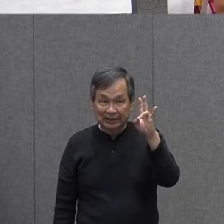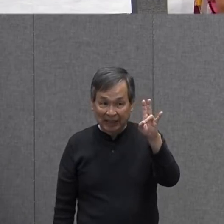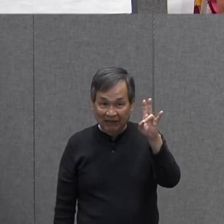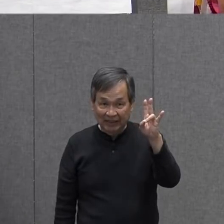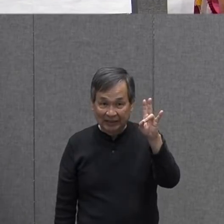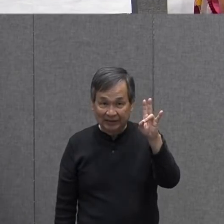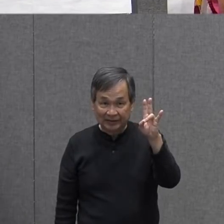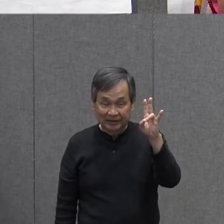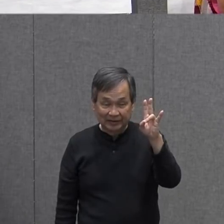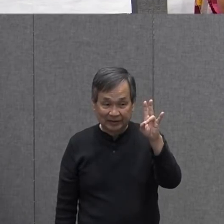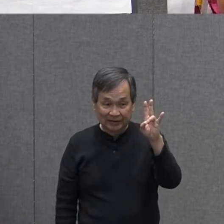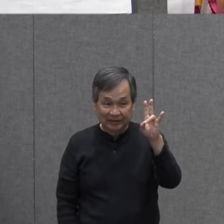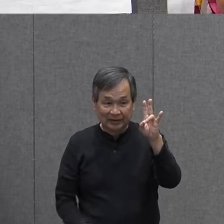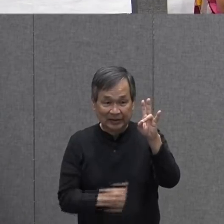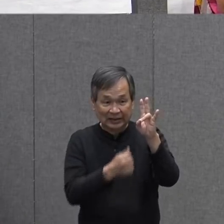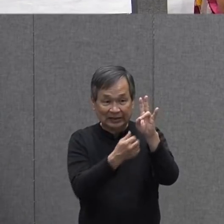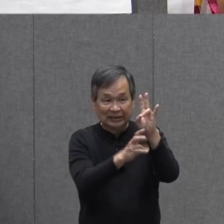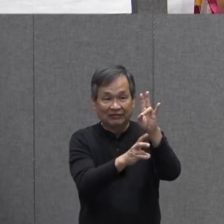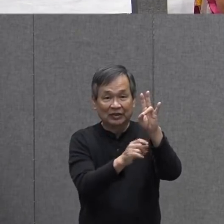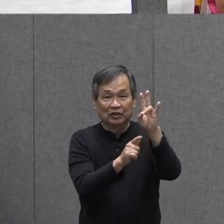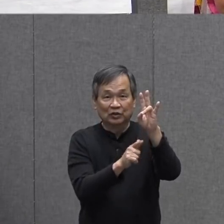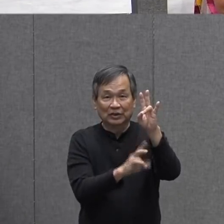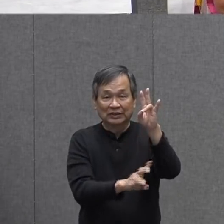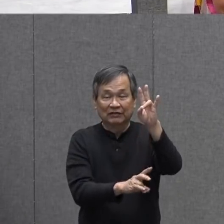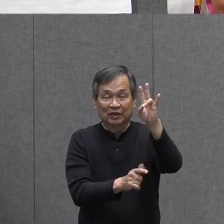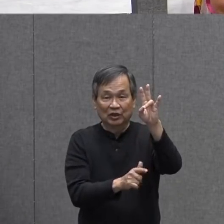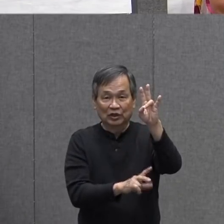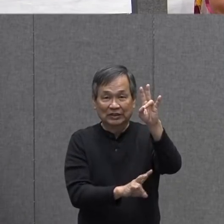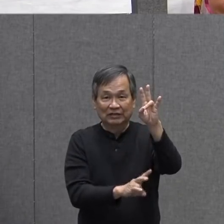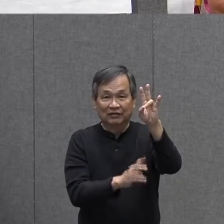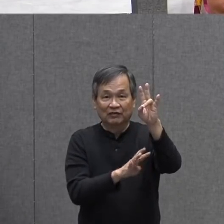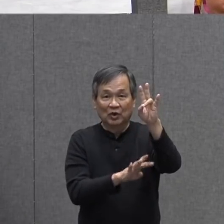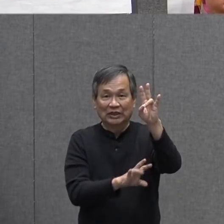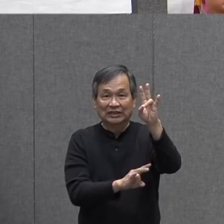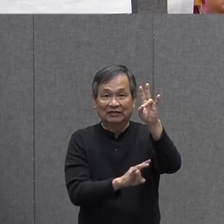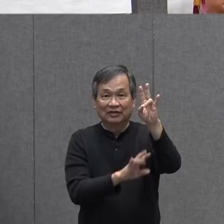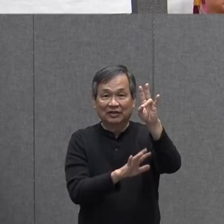seven, 17, 27, 37, 47, and we can keep going all the way